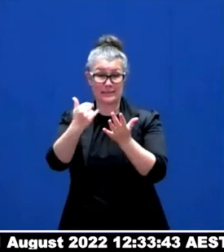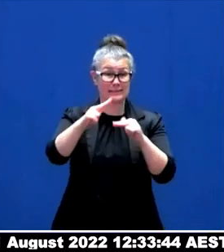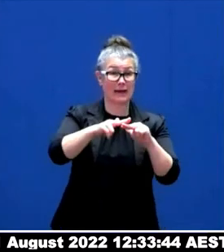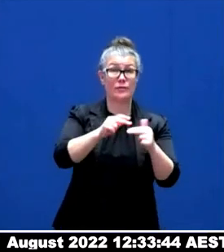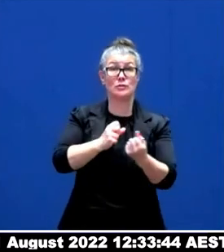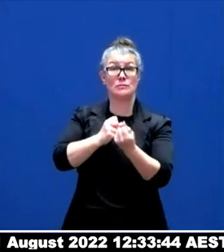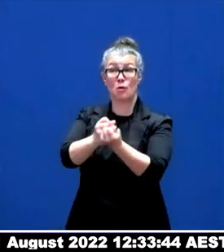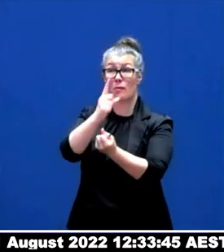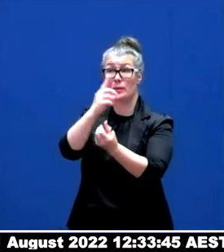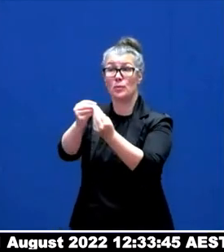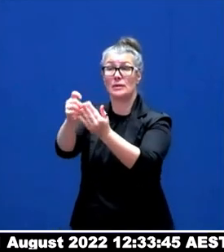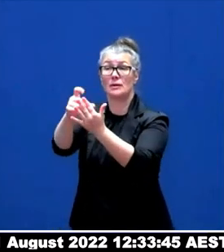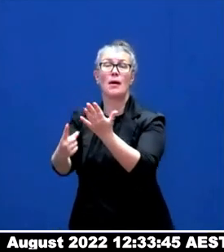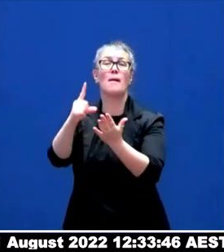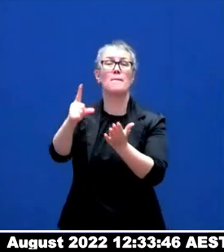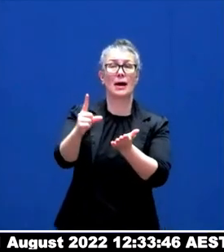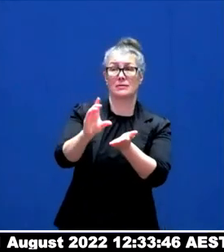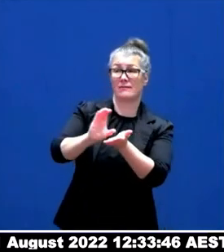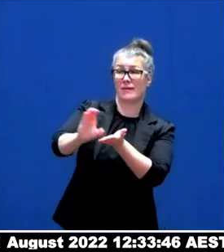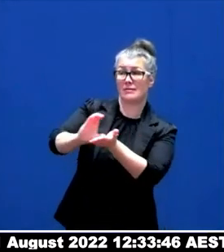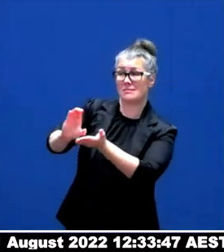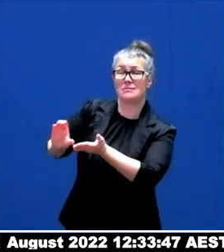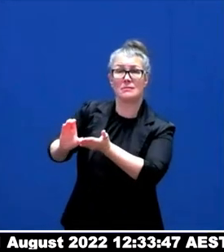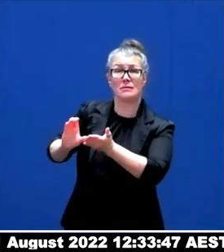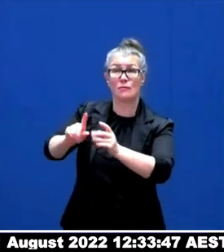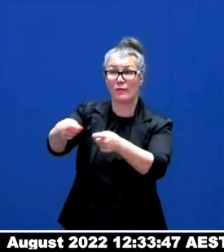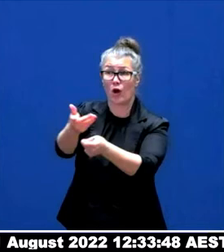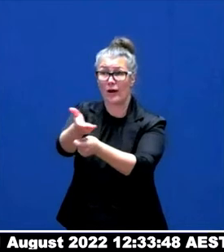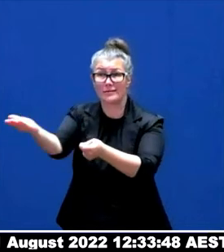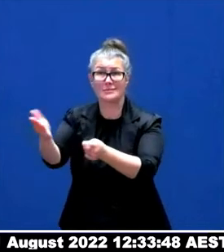It's also our funding providers that the Department funds community housing providers